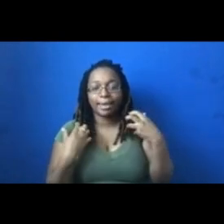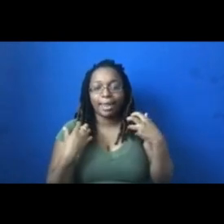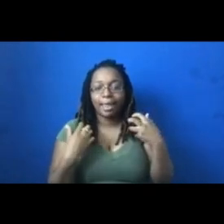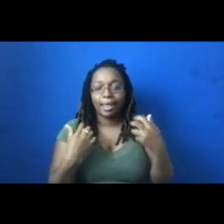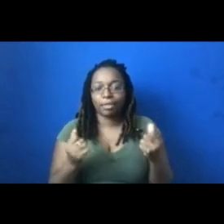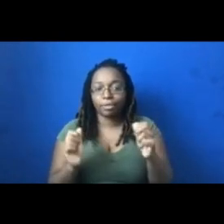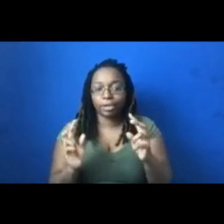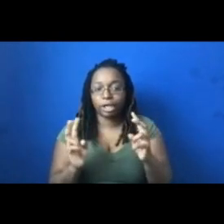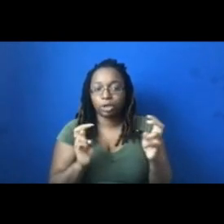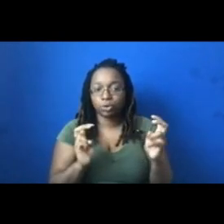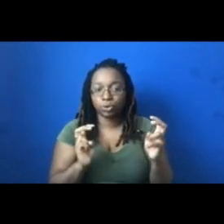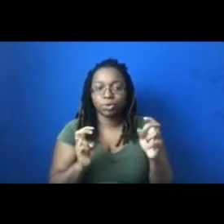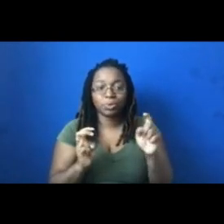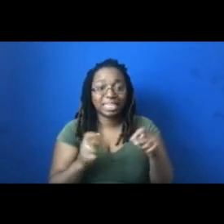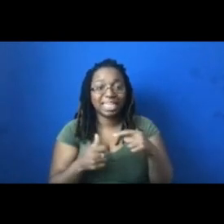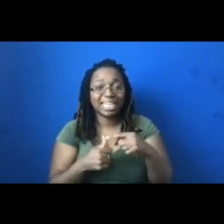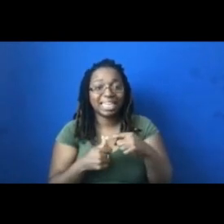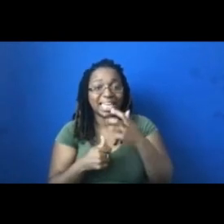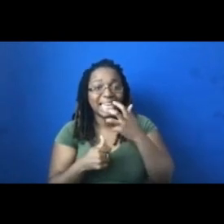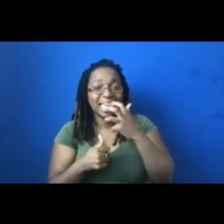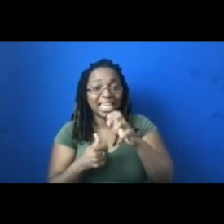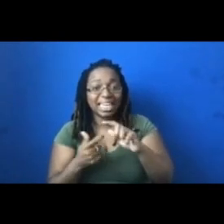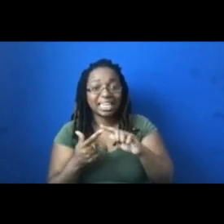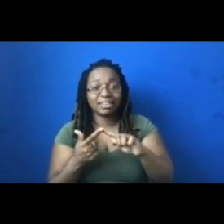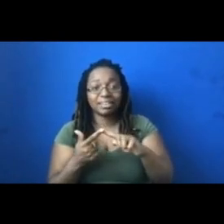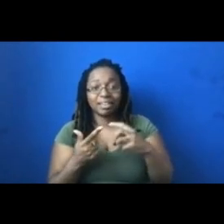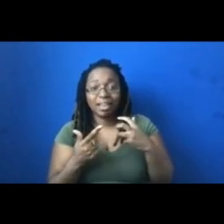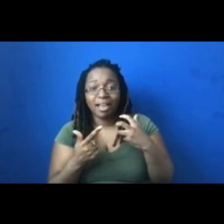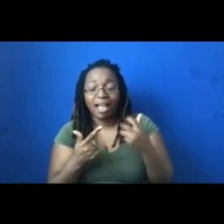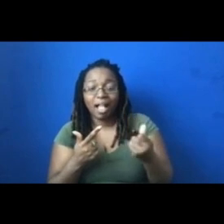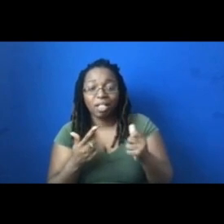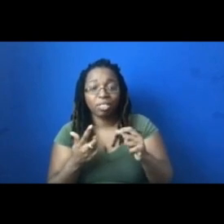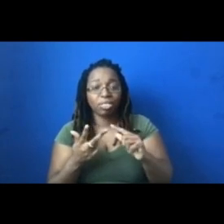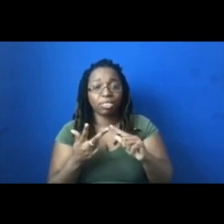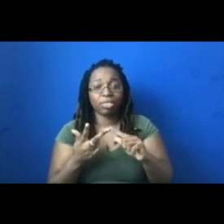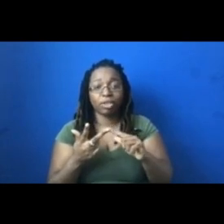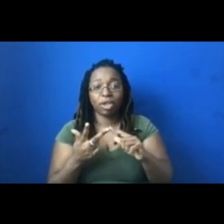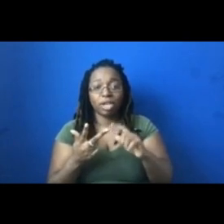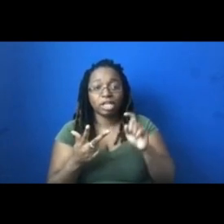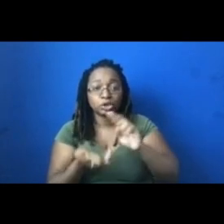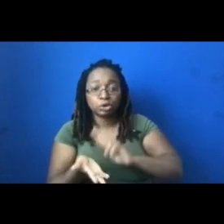health outreach specialists, we need nurses, home health care